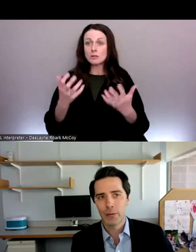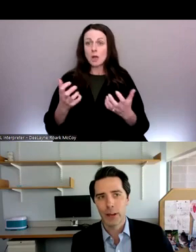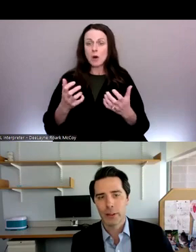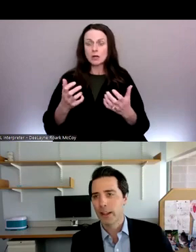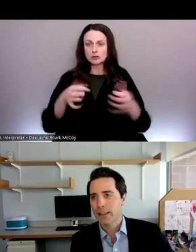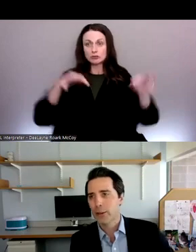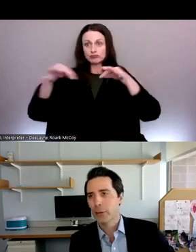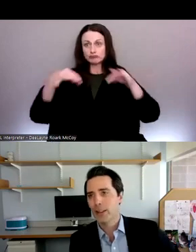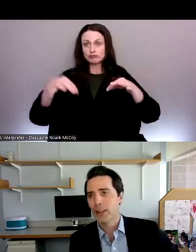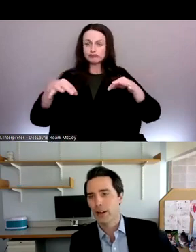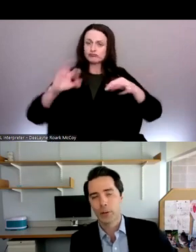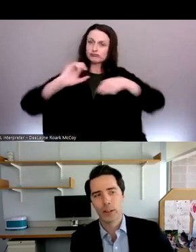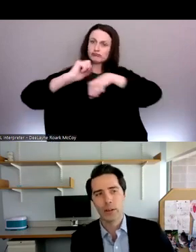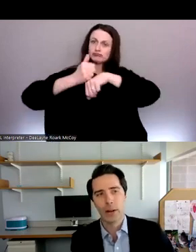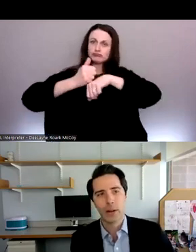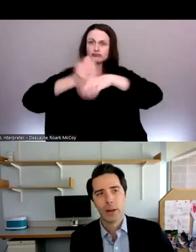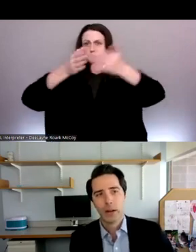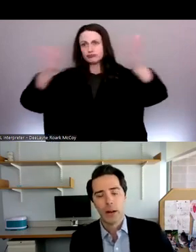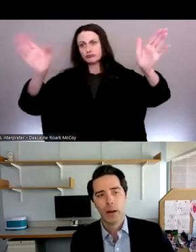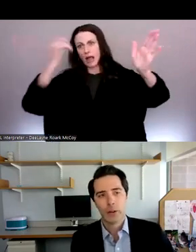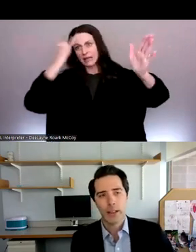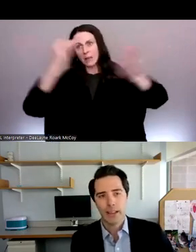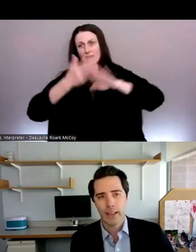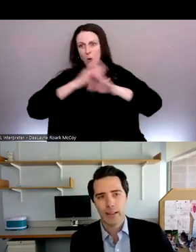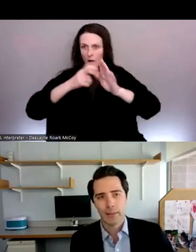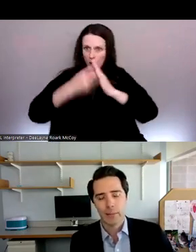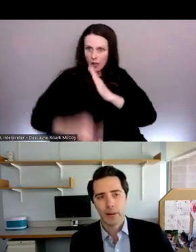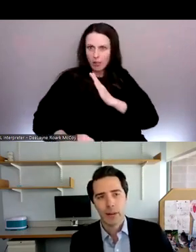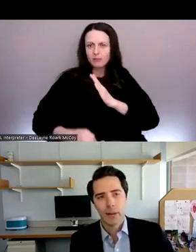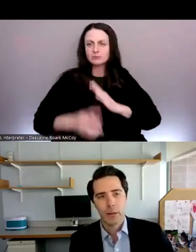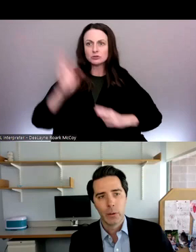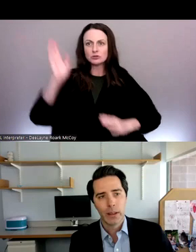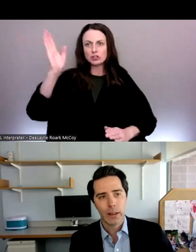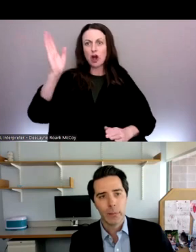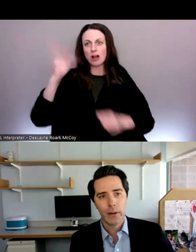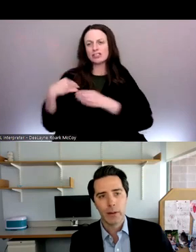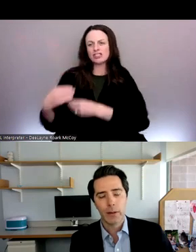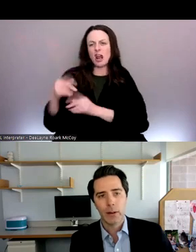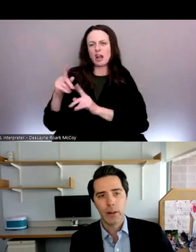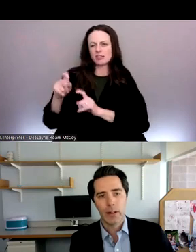before I actually got started with the talk which is about genetic testing